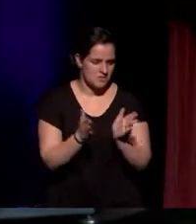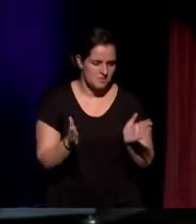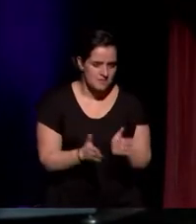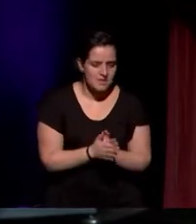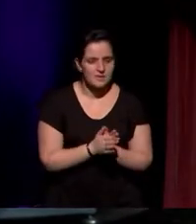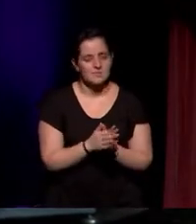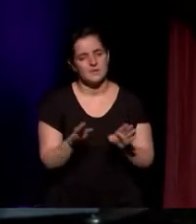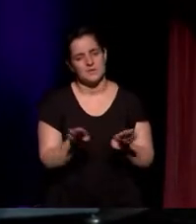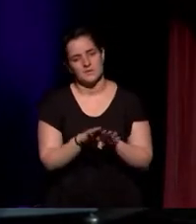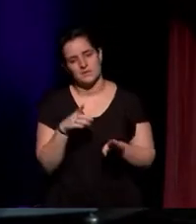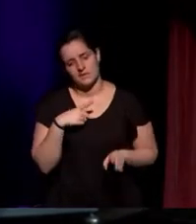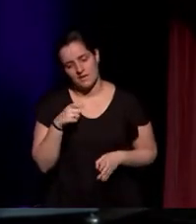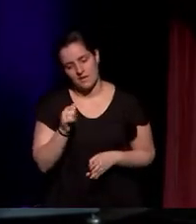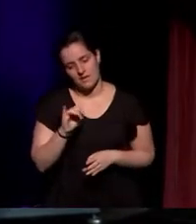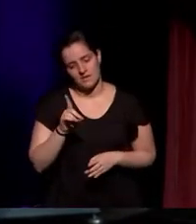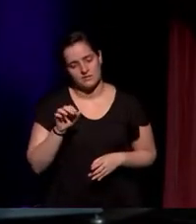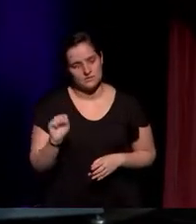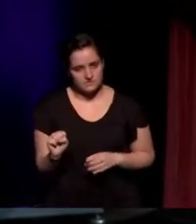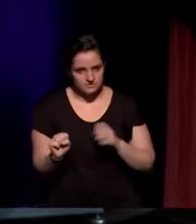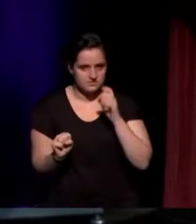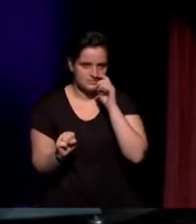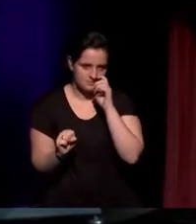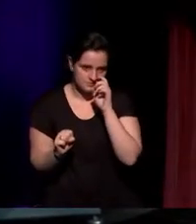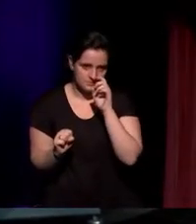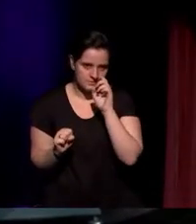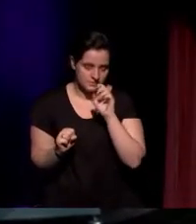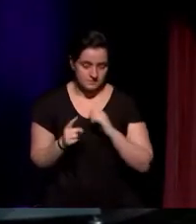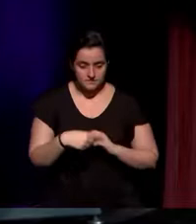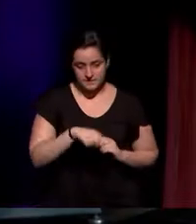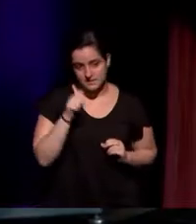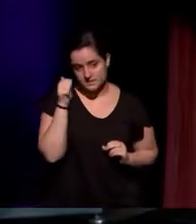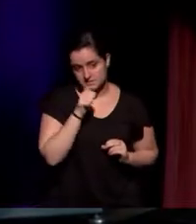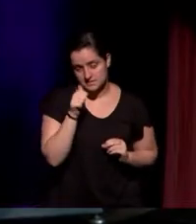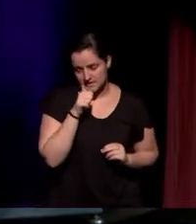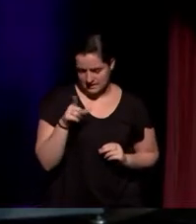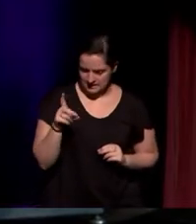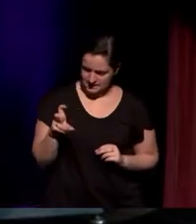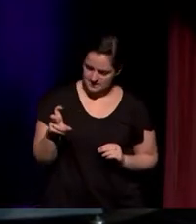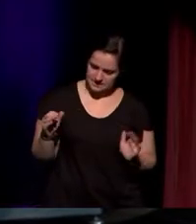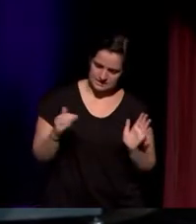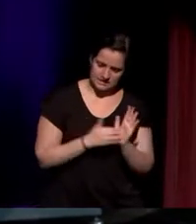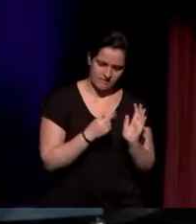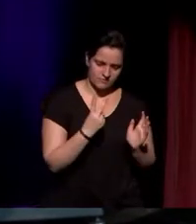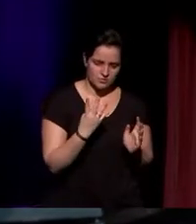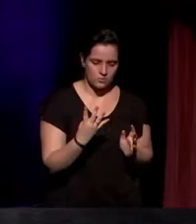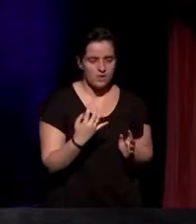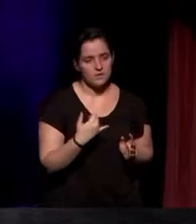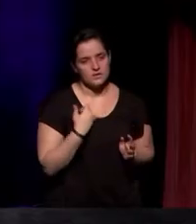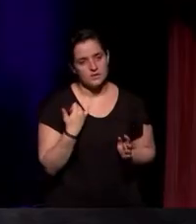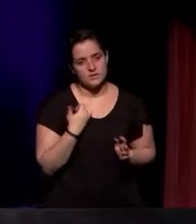Girls from 15 to 24 years old are three times more infected